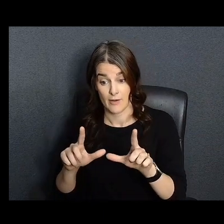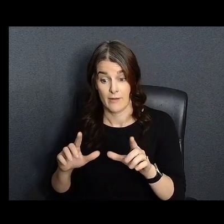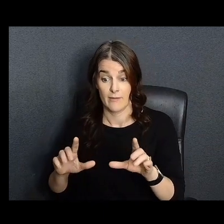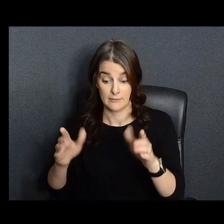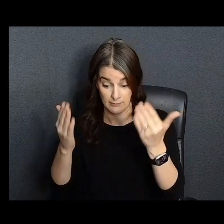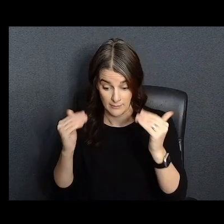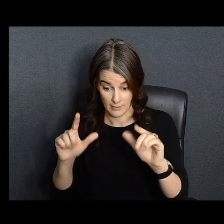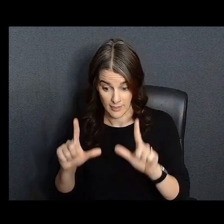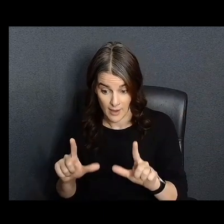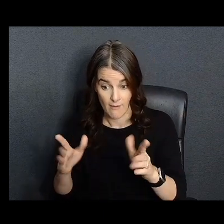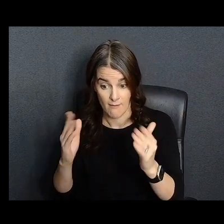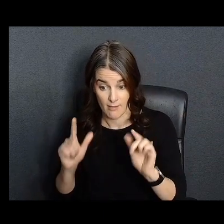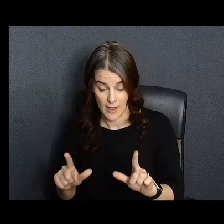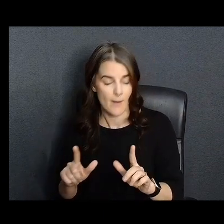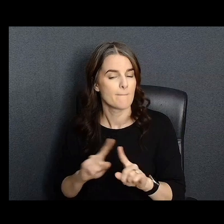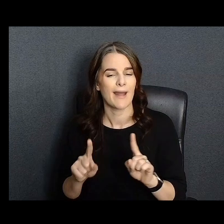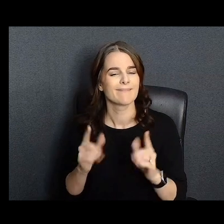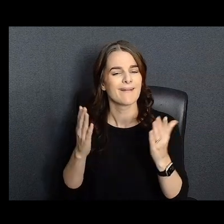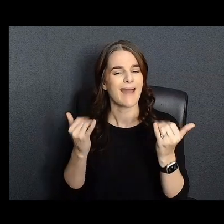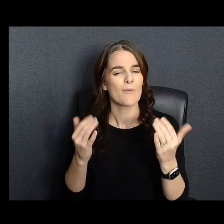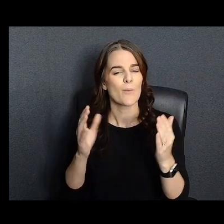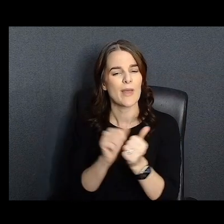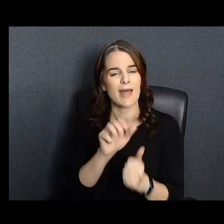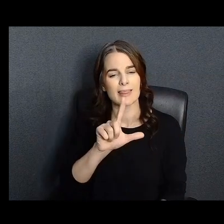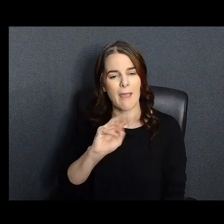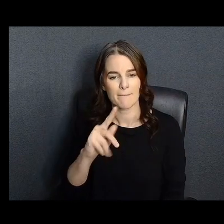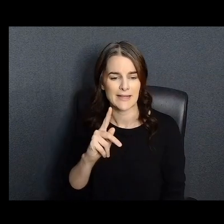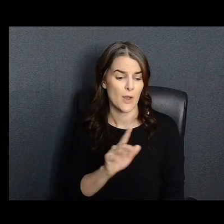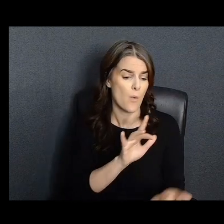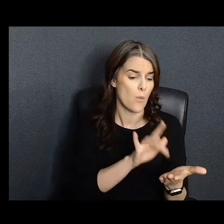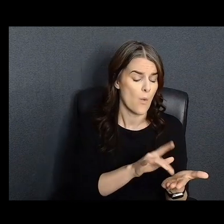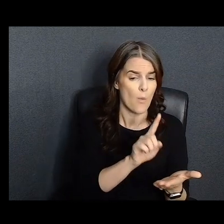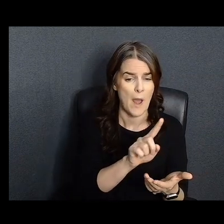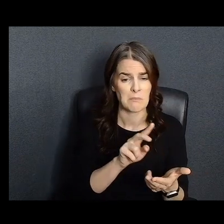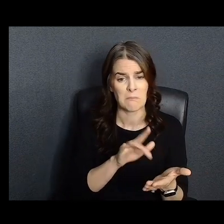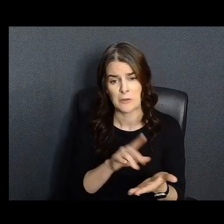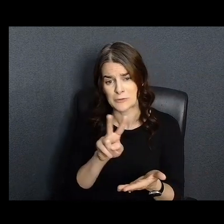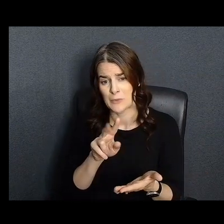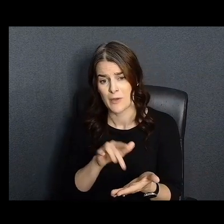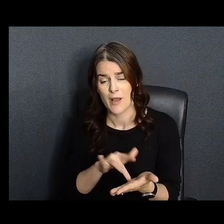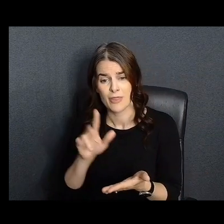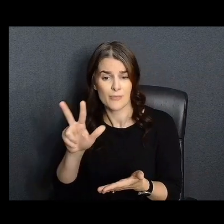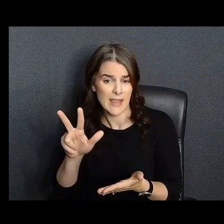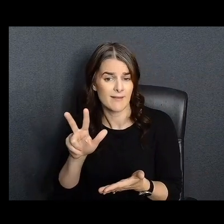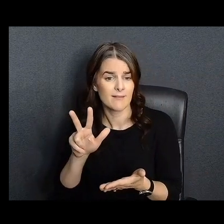1, 2, 3 hits in most cases to find the particular word